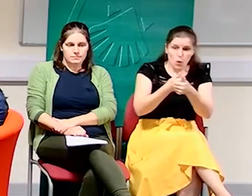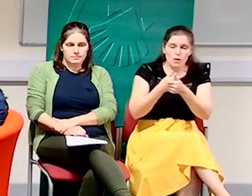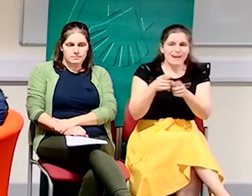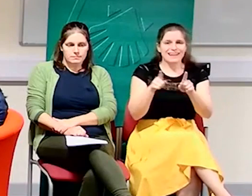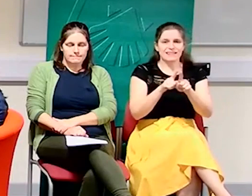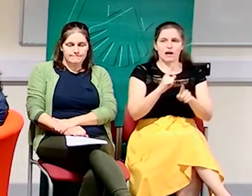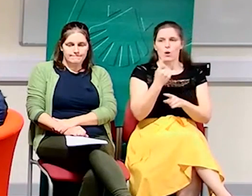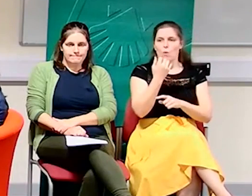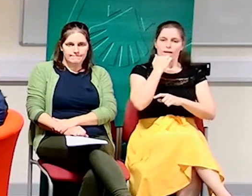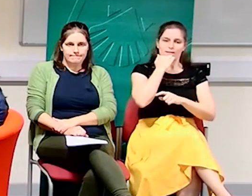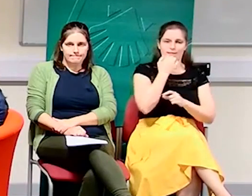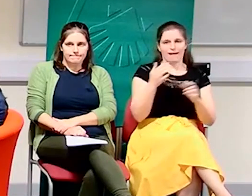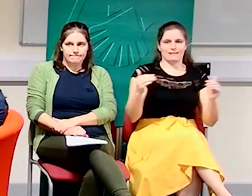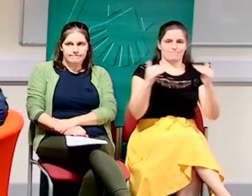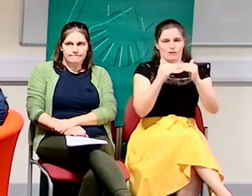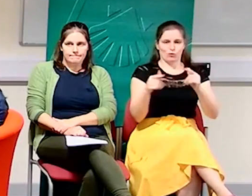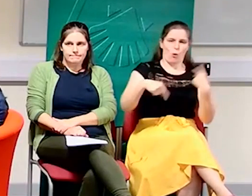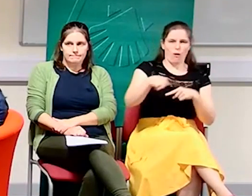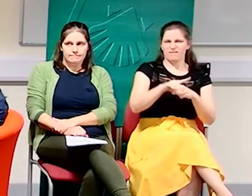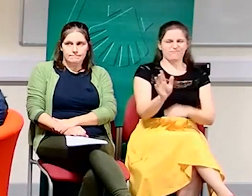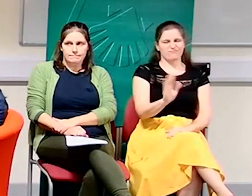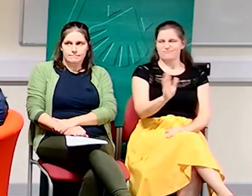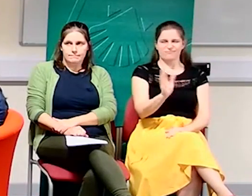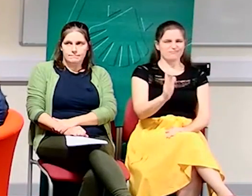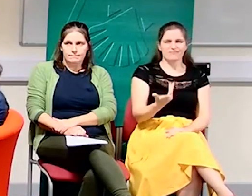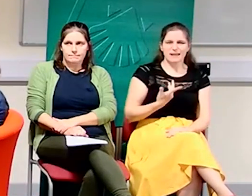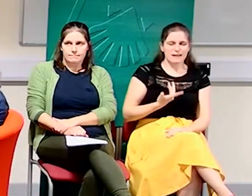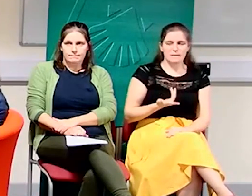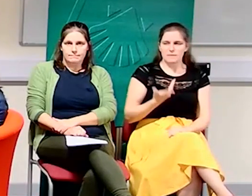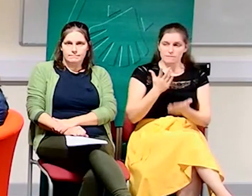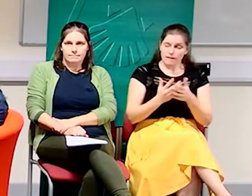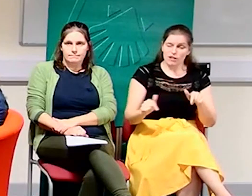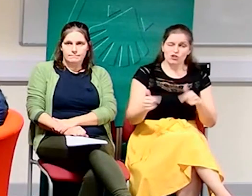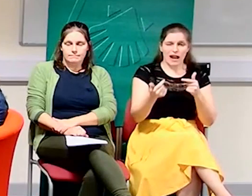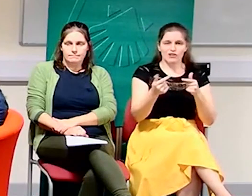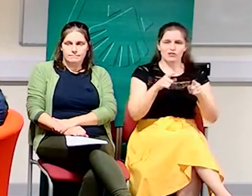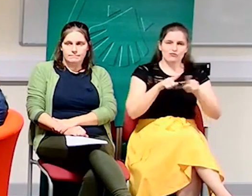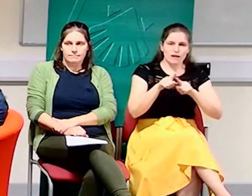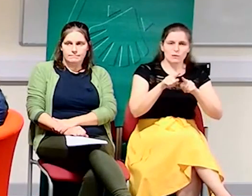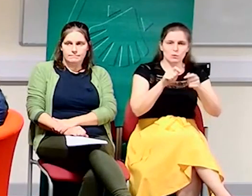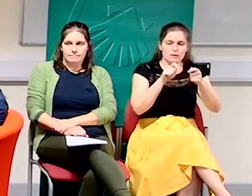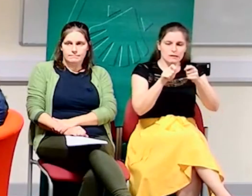I'm not being political here at all it it's it's really challenging um and that means that children